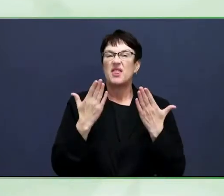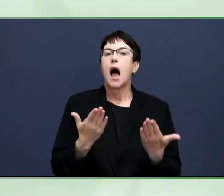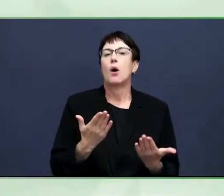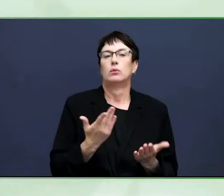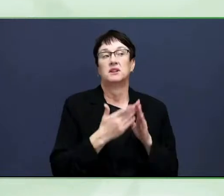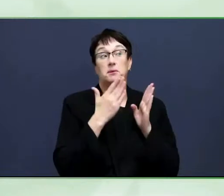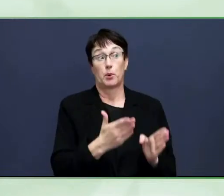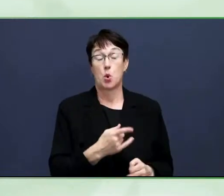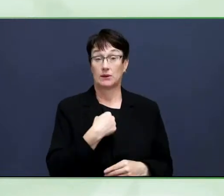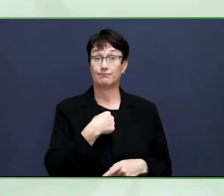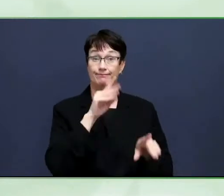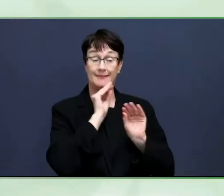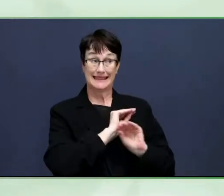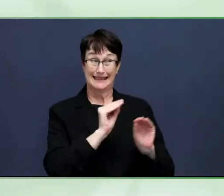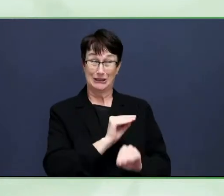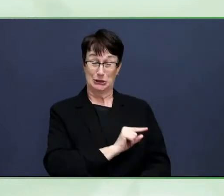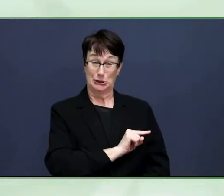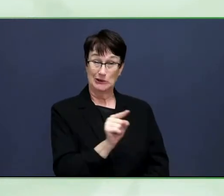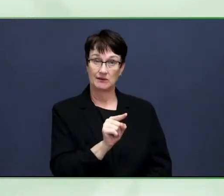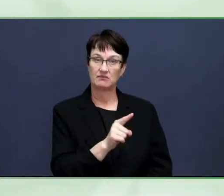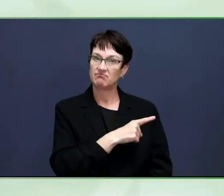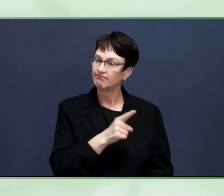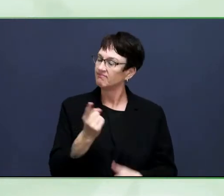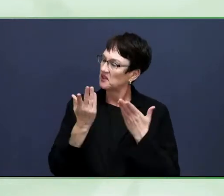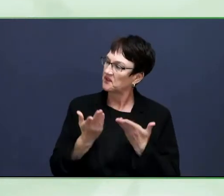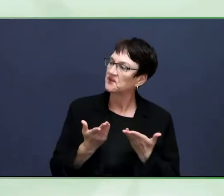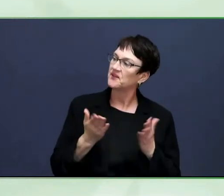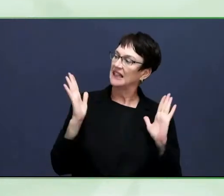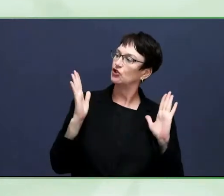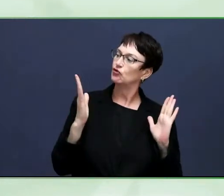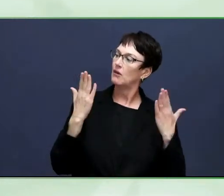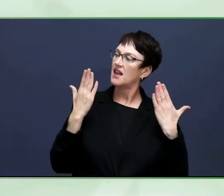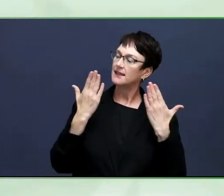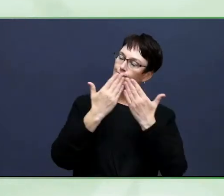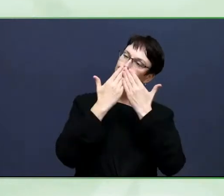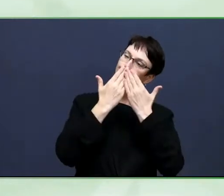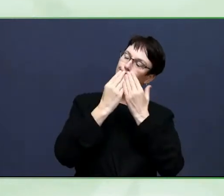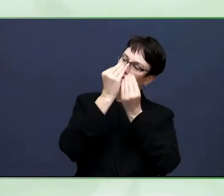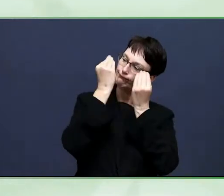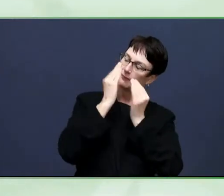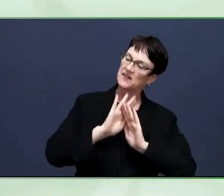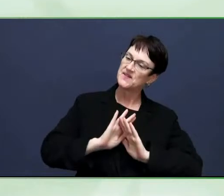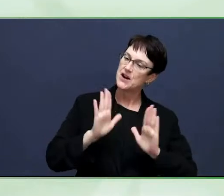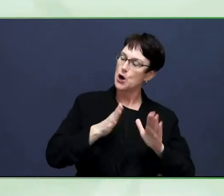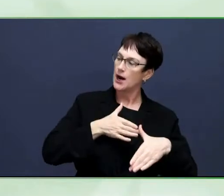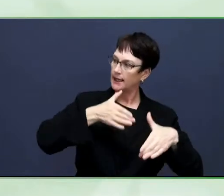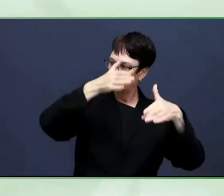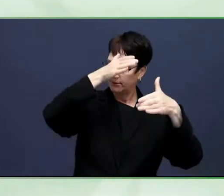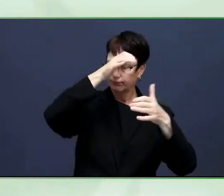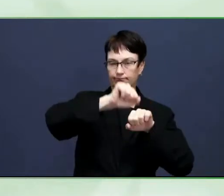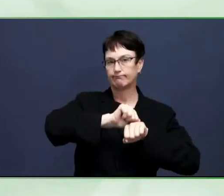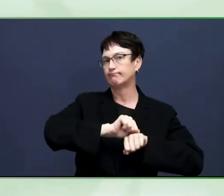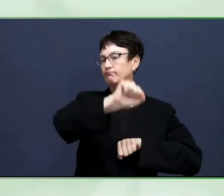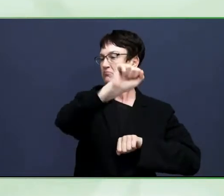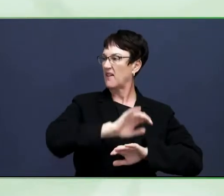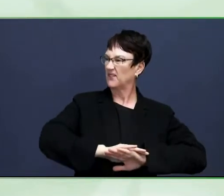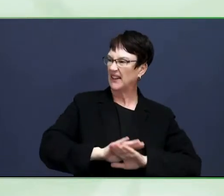and wants to have their own brands, they need to know the physical access. They need to know their marketing.